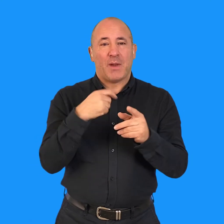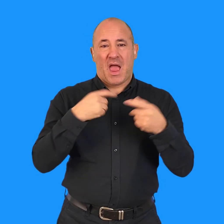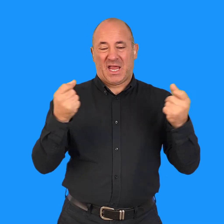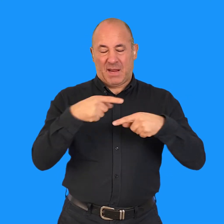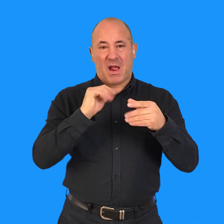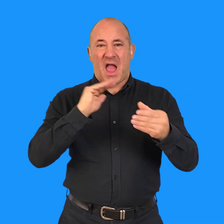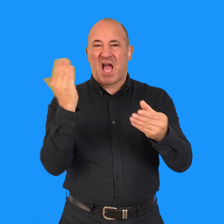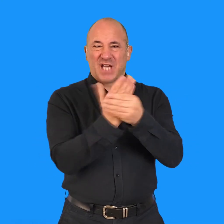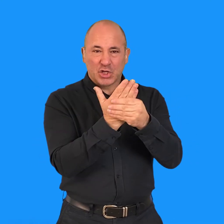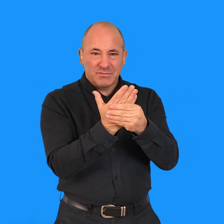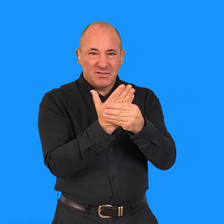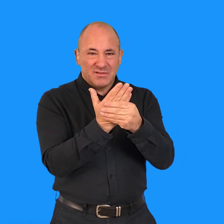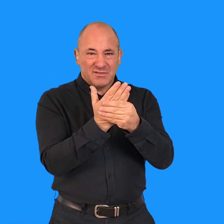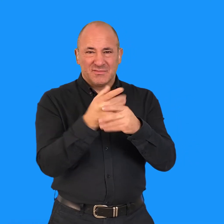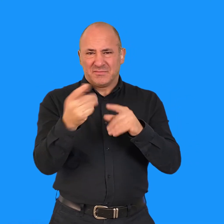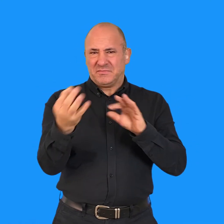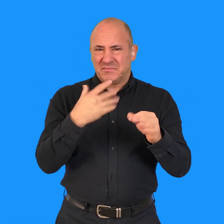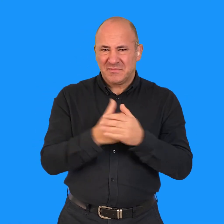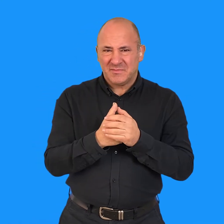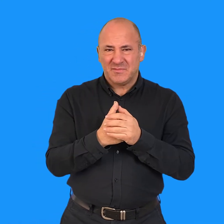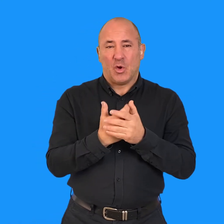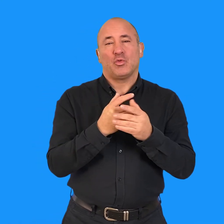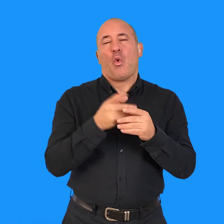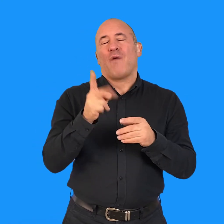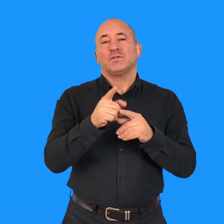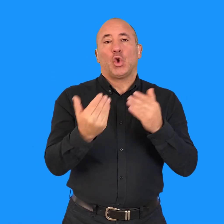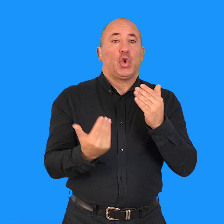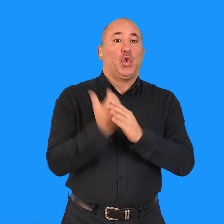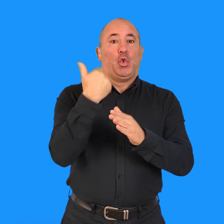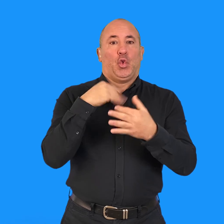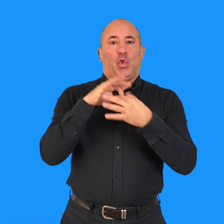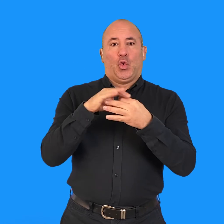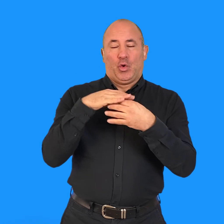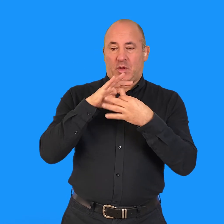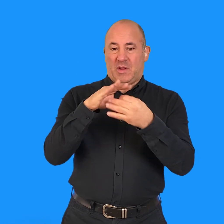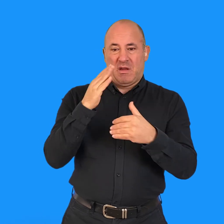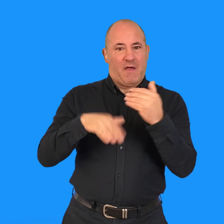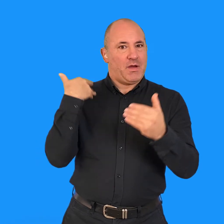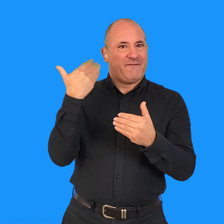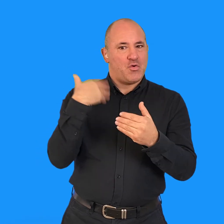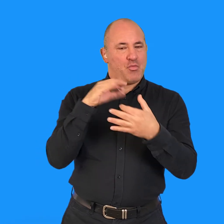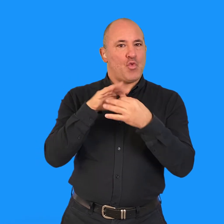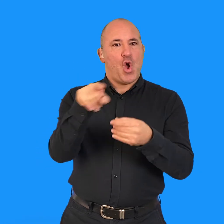which would be like an attachment on an email, quite often to who new collaborators who I haven't worked with to say,